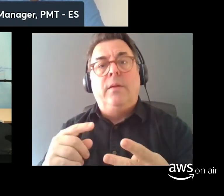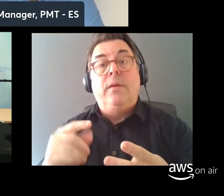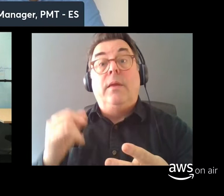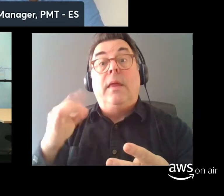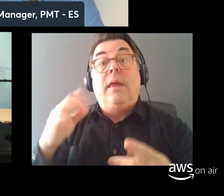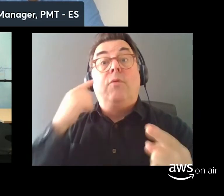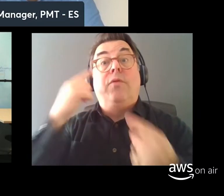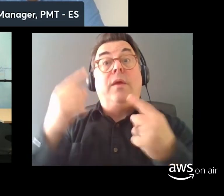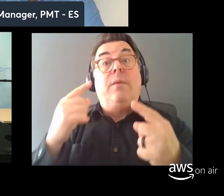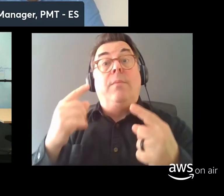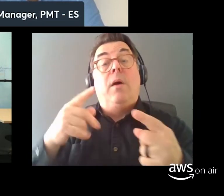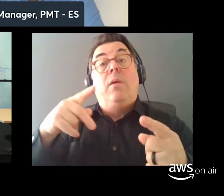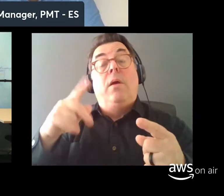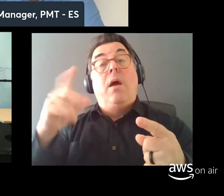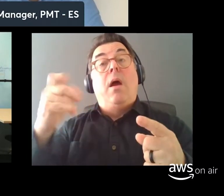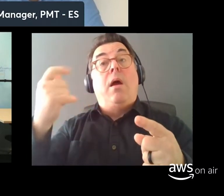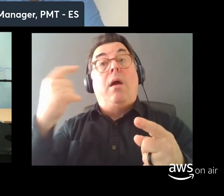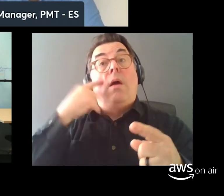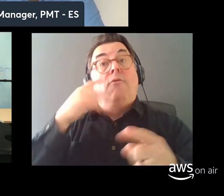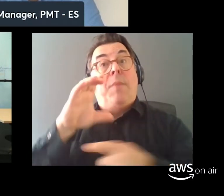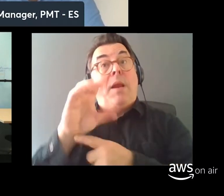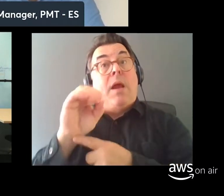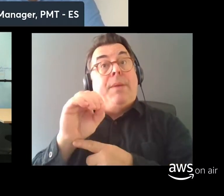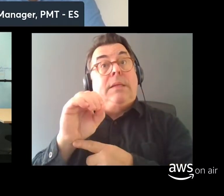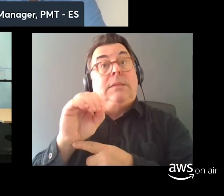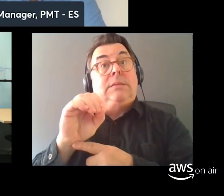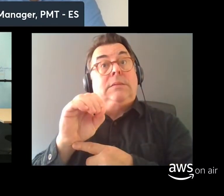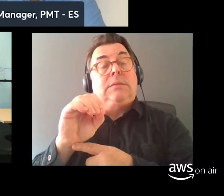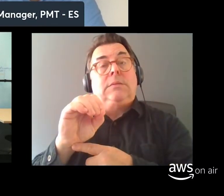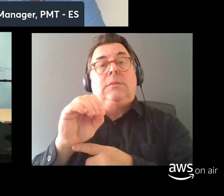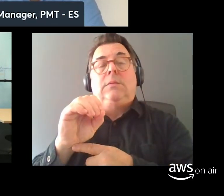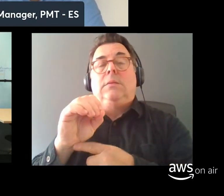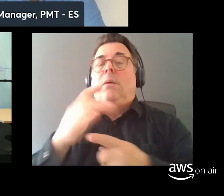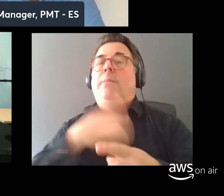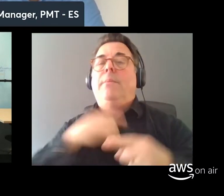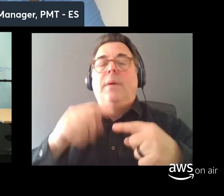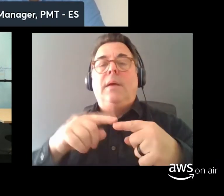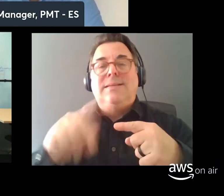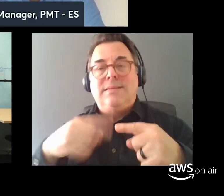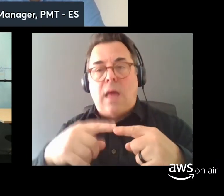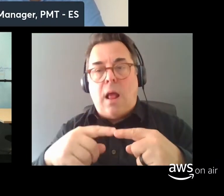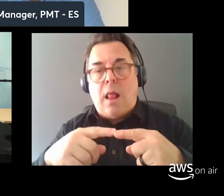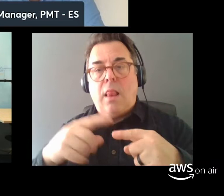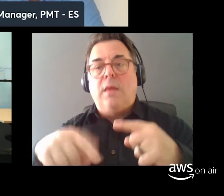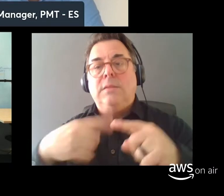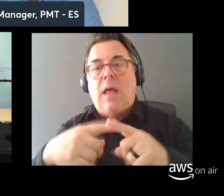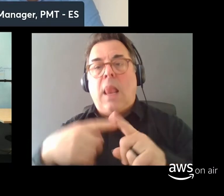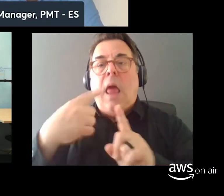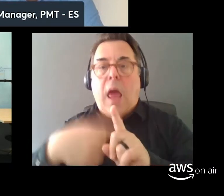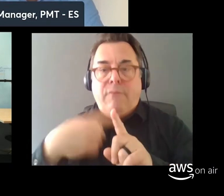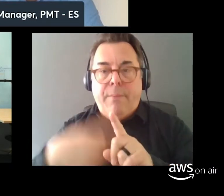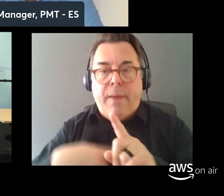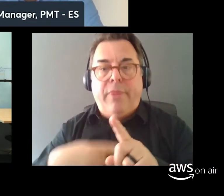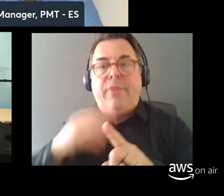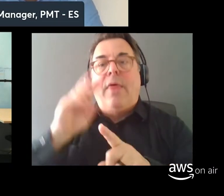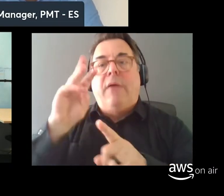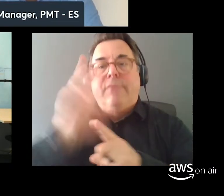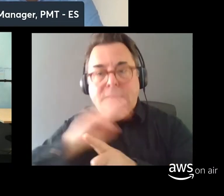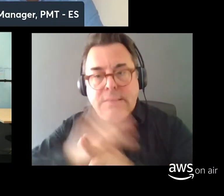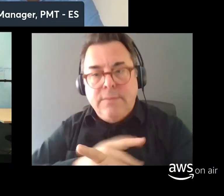public sector companies as well, there's a lot of cyclical things that happen. So you could be signing up for your healthcare or tax season,